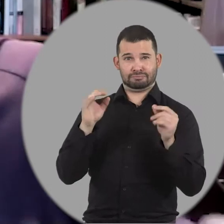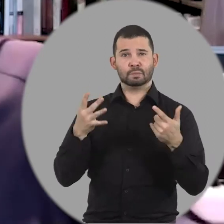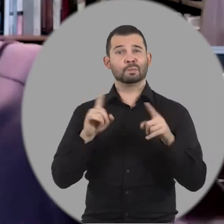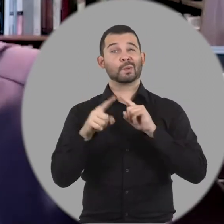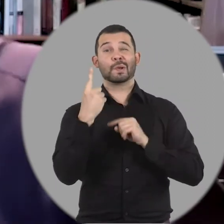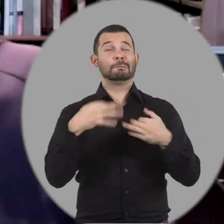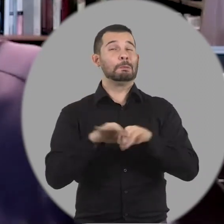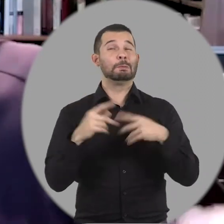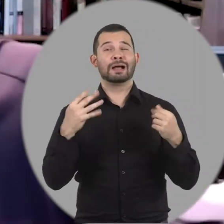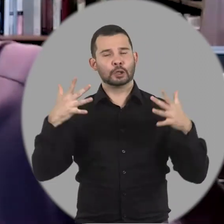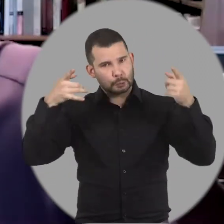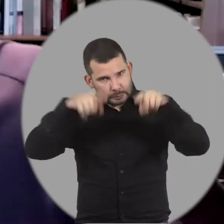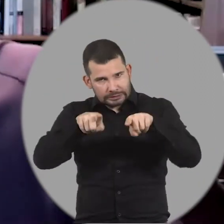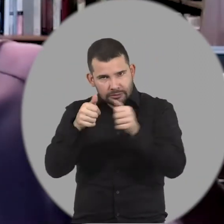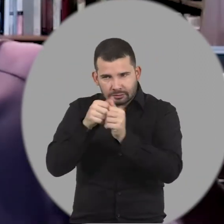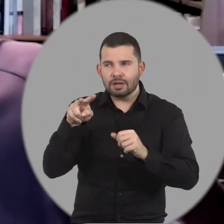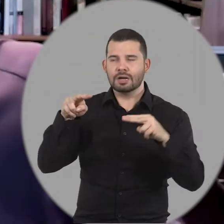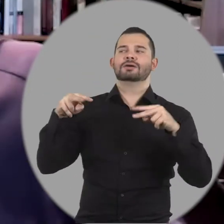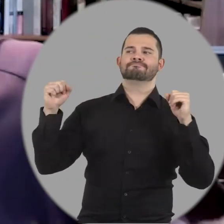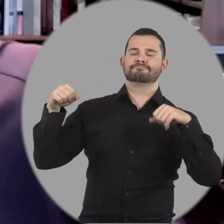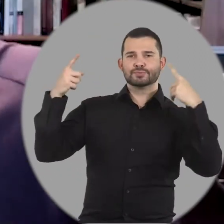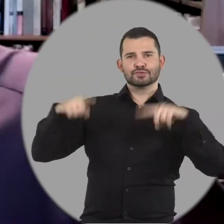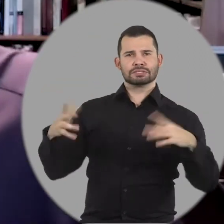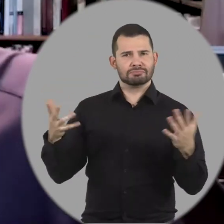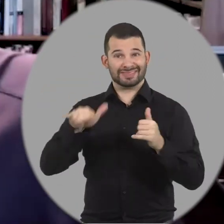these challenges are so big that we're not going to solve them on our own.